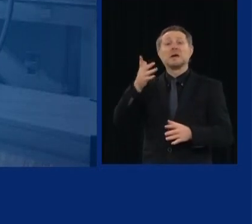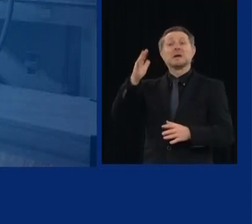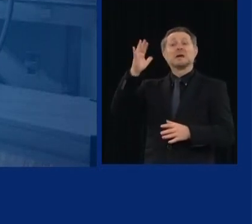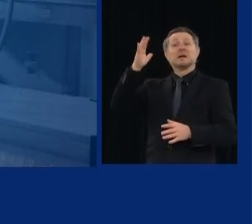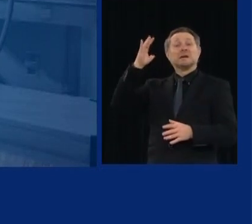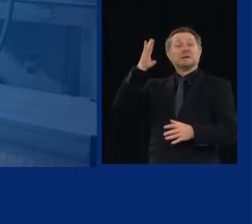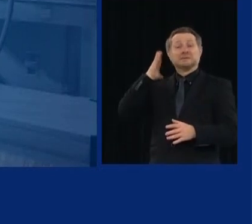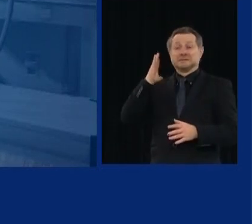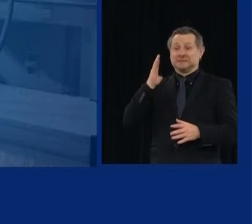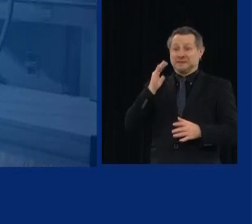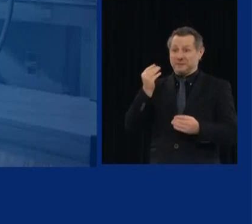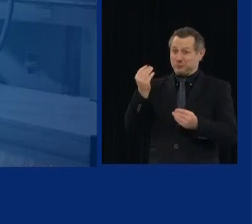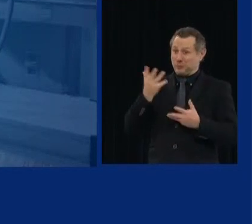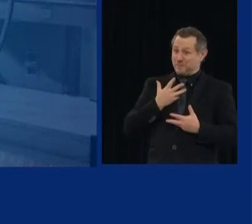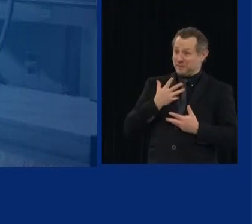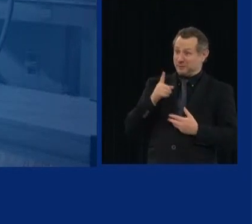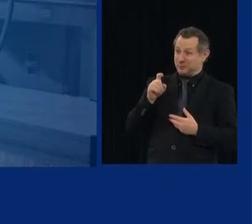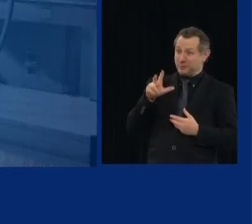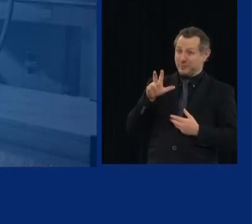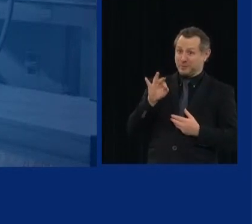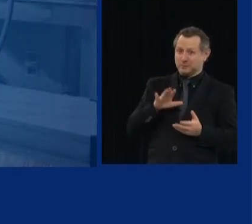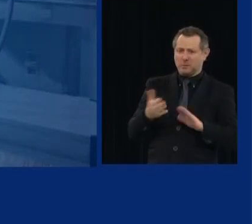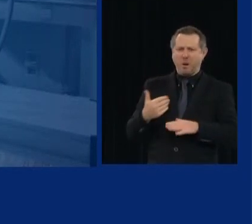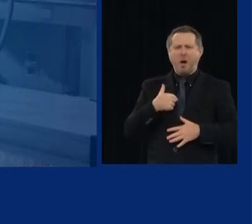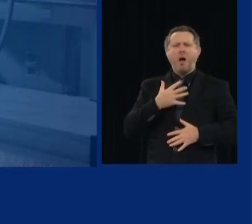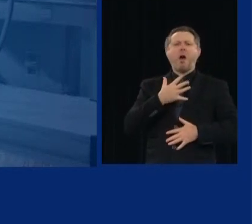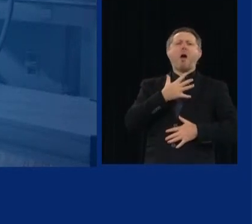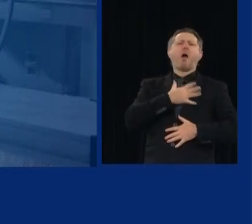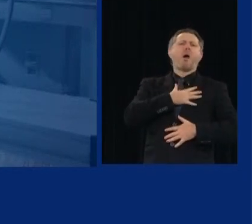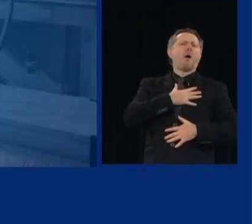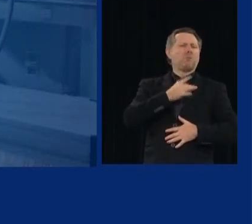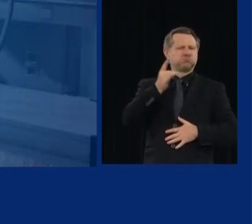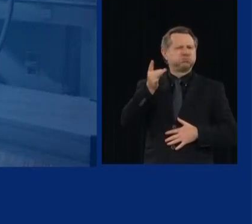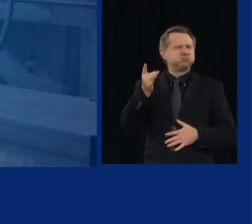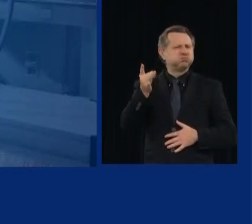AT A DIFFERENT TIME AND PLACE,